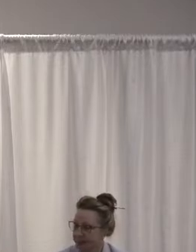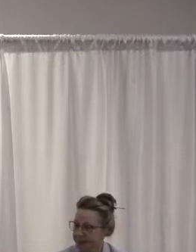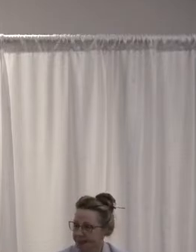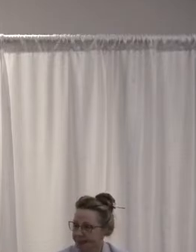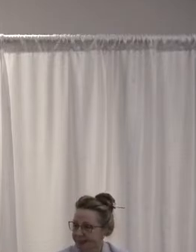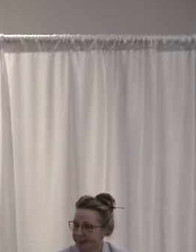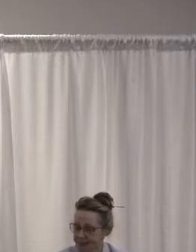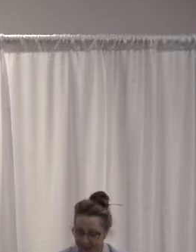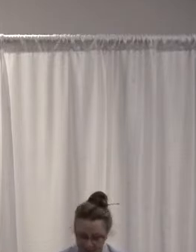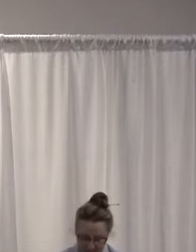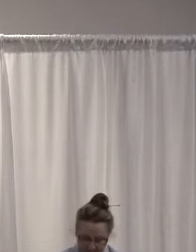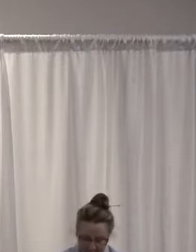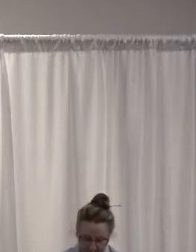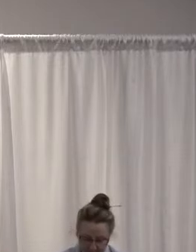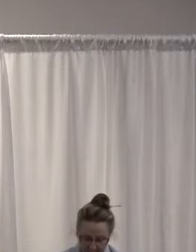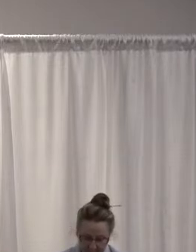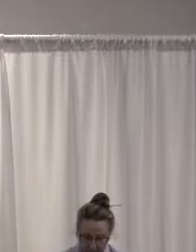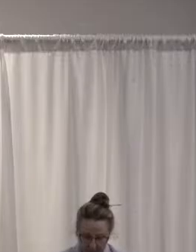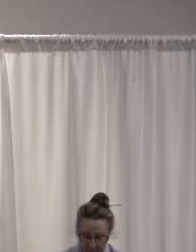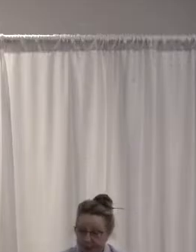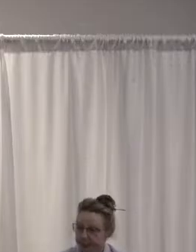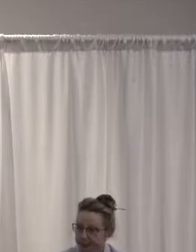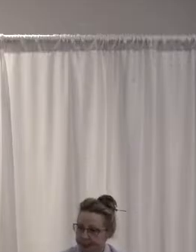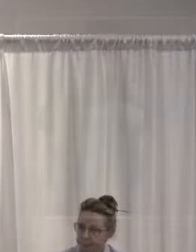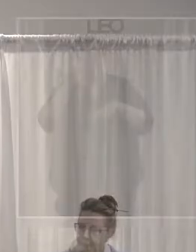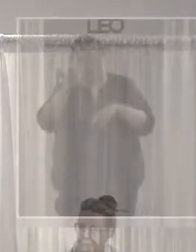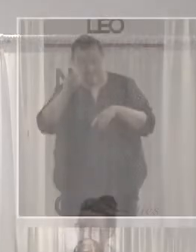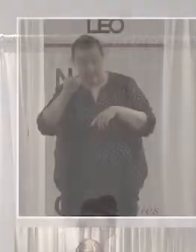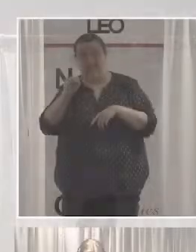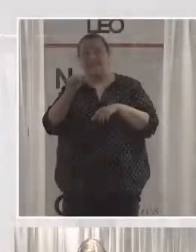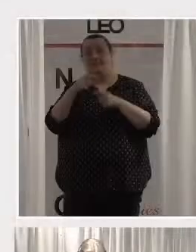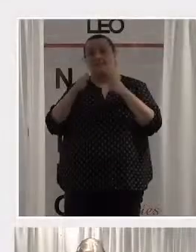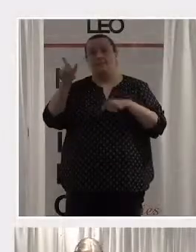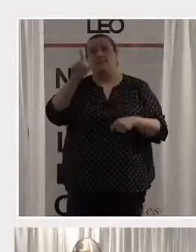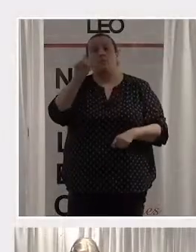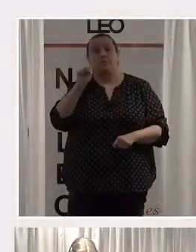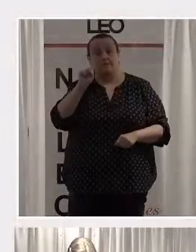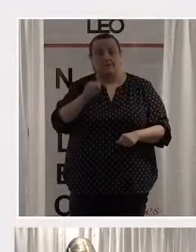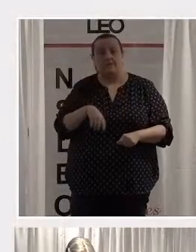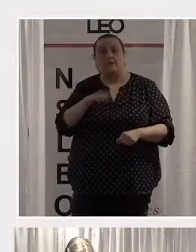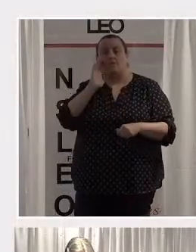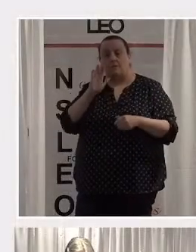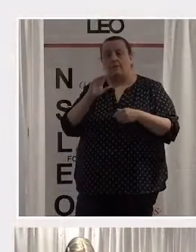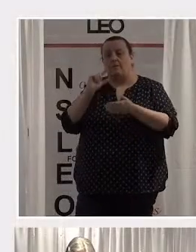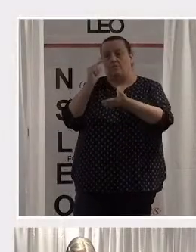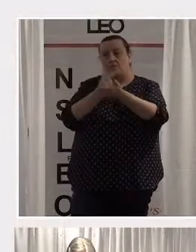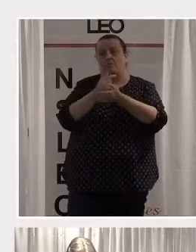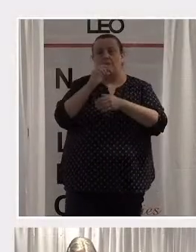SO ROHAN HUTKA IS FROM LOWER SACKVILLE AND SOON WILL BE GRADUATING FROM L'ÉCOLE SECONDAIRE DU SOMMET.